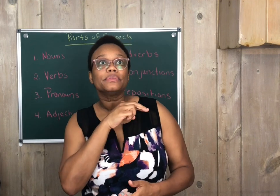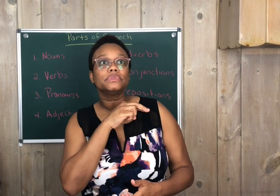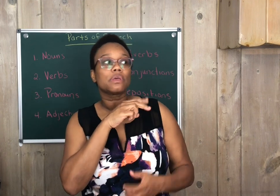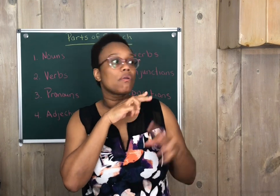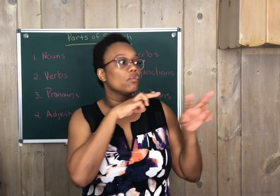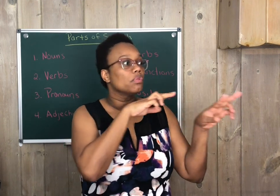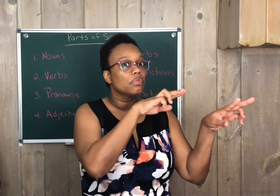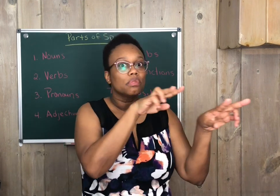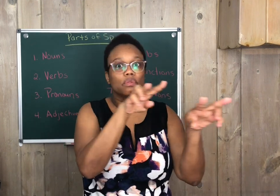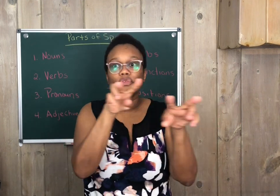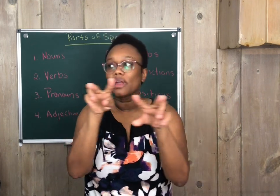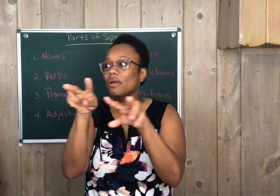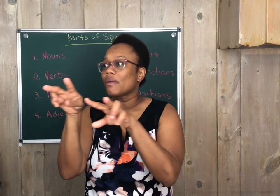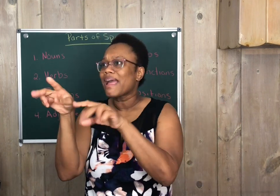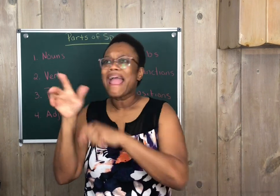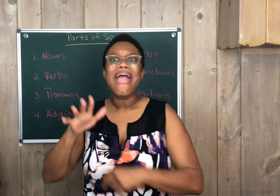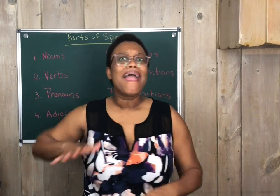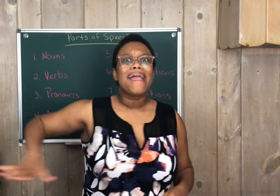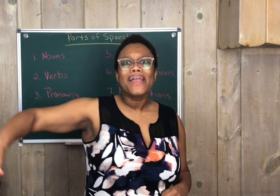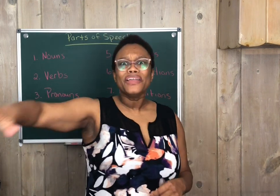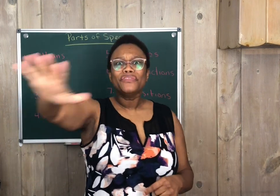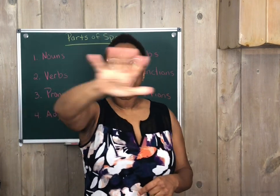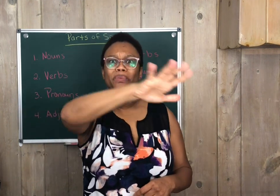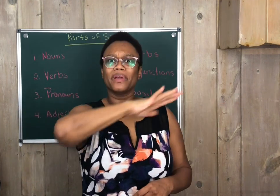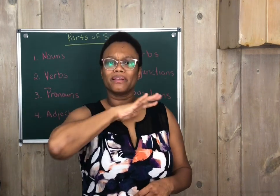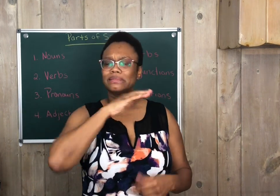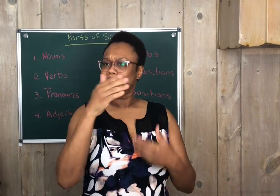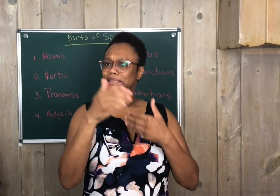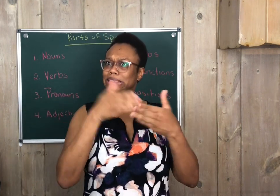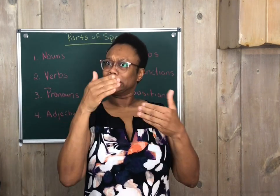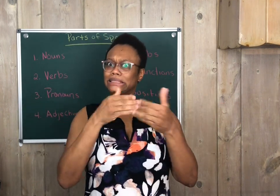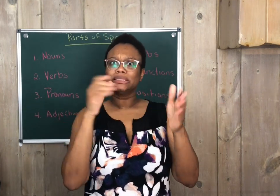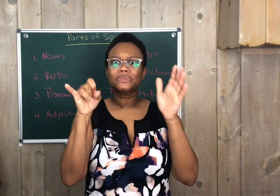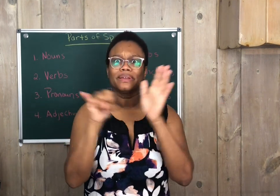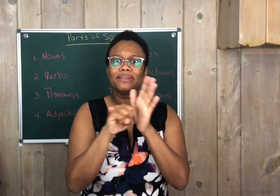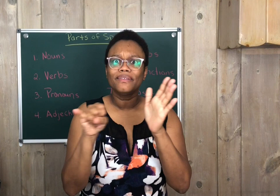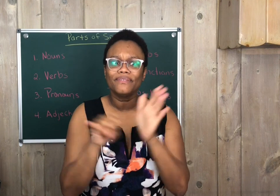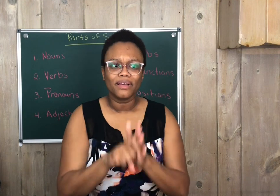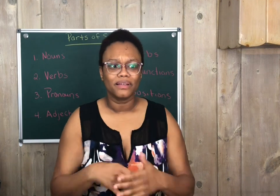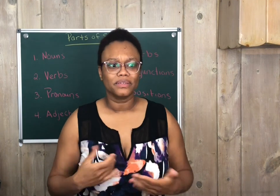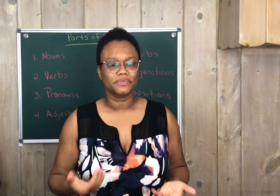If you look around nouns are everywhere. It's very easy to identify